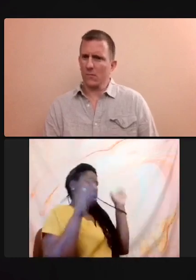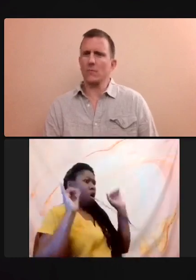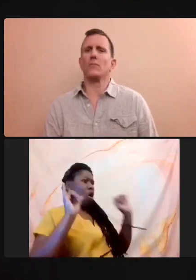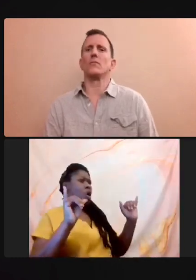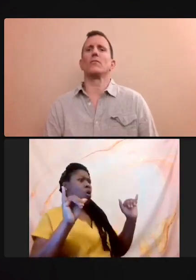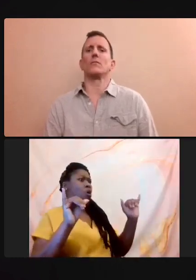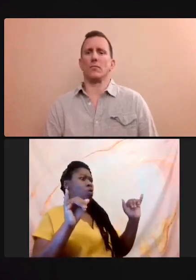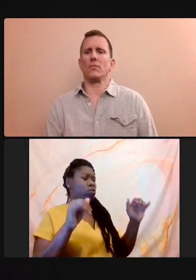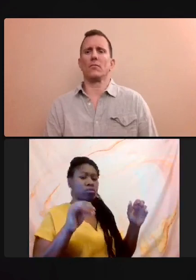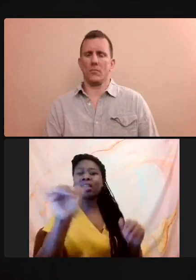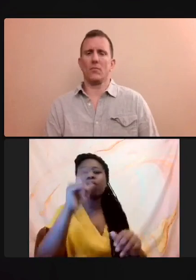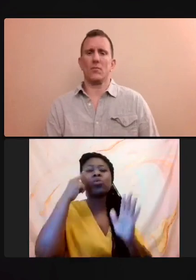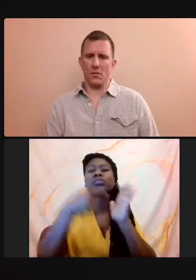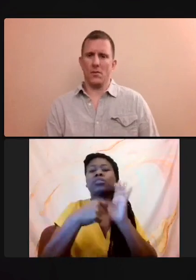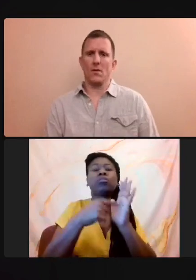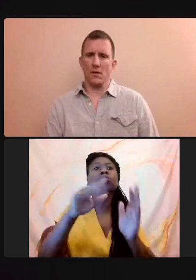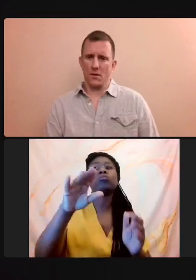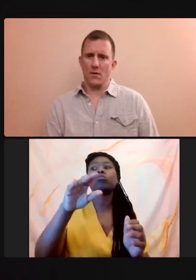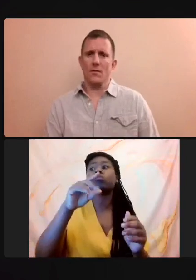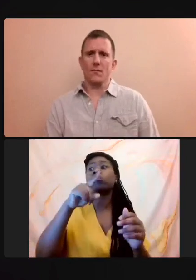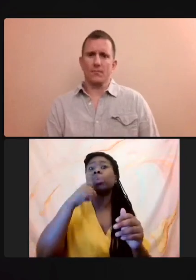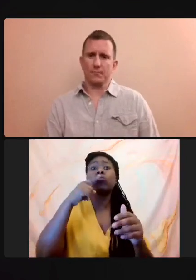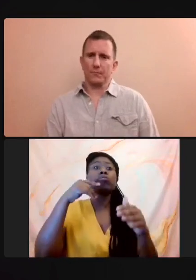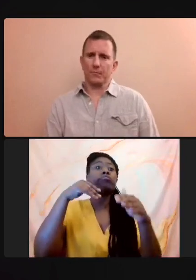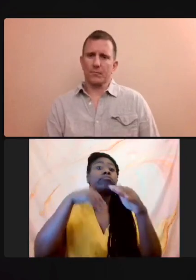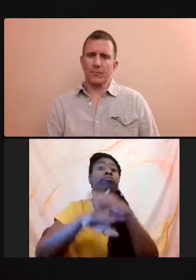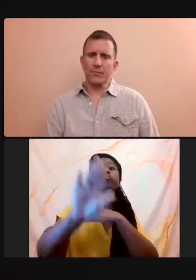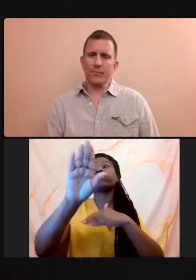You know, you learn the curriculum and I think that is important.